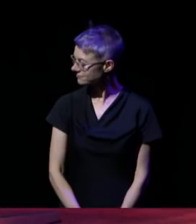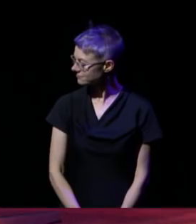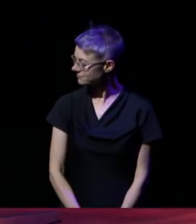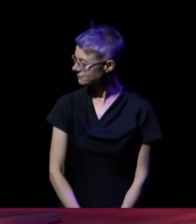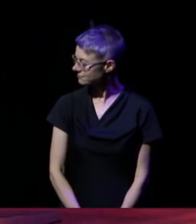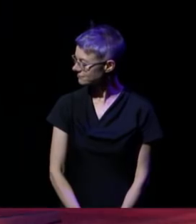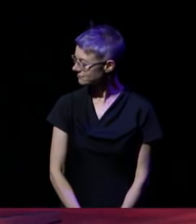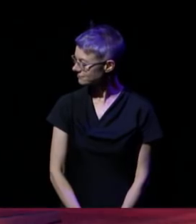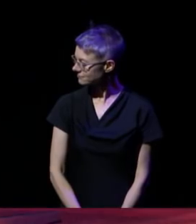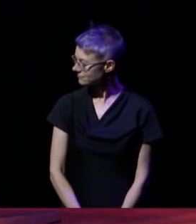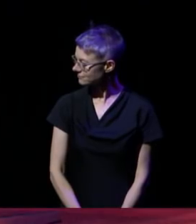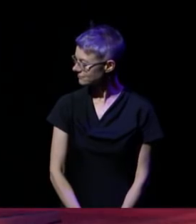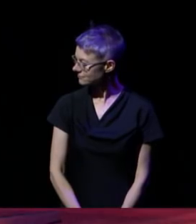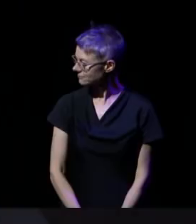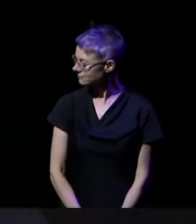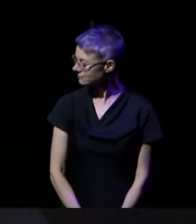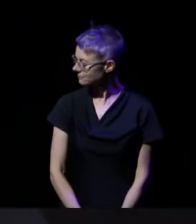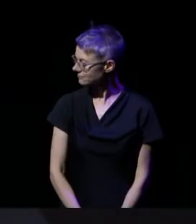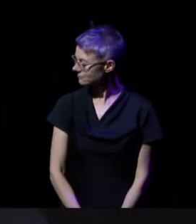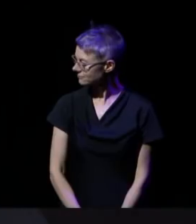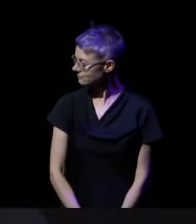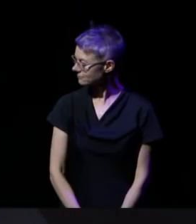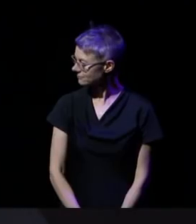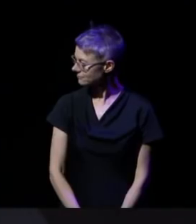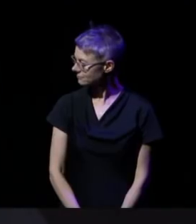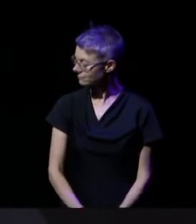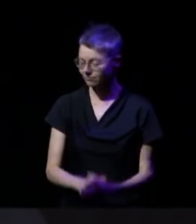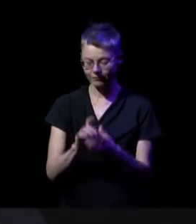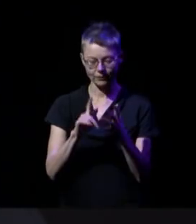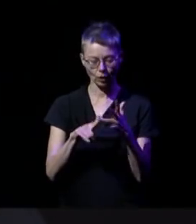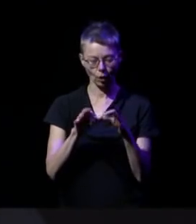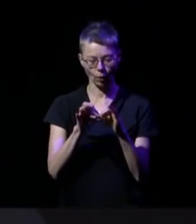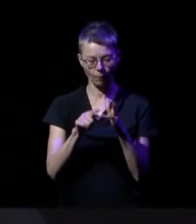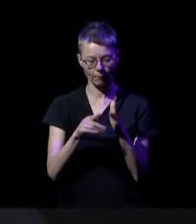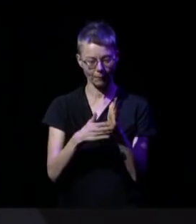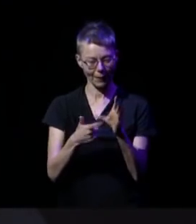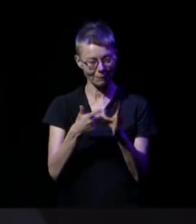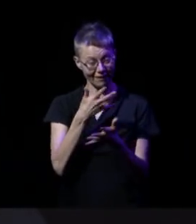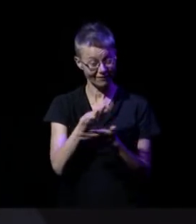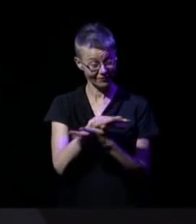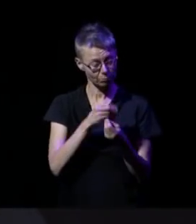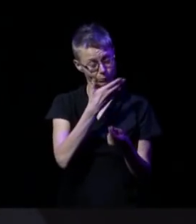The beauty of the Obama family, for me,